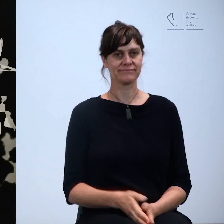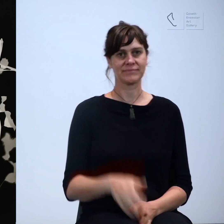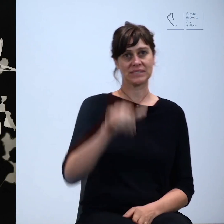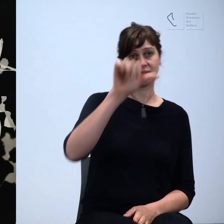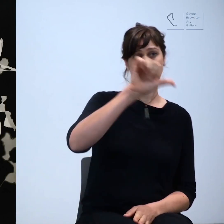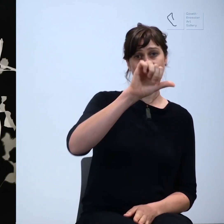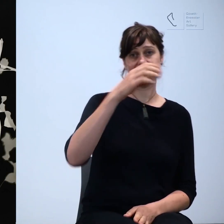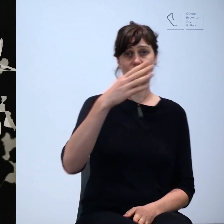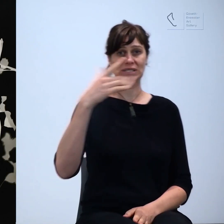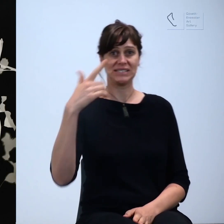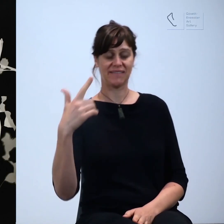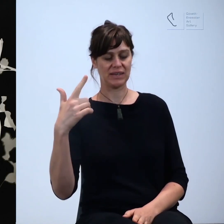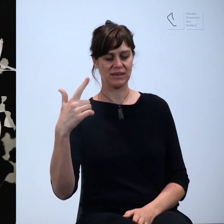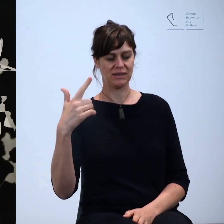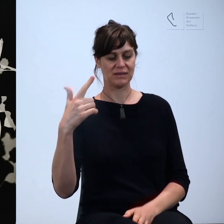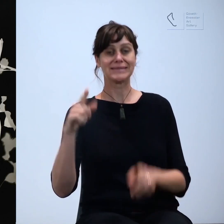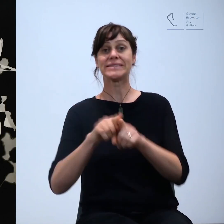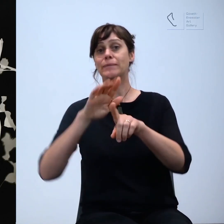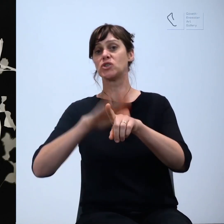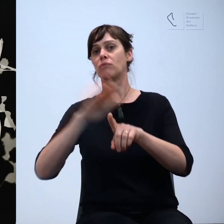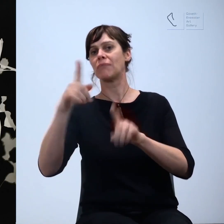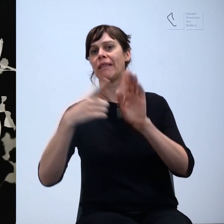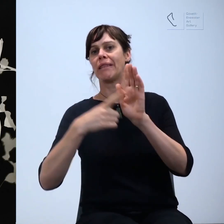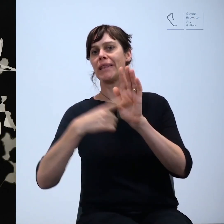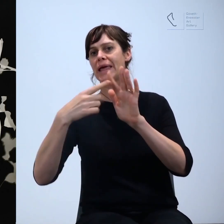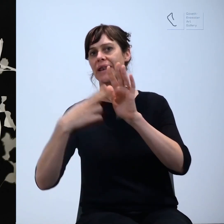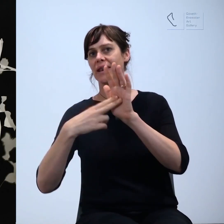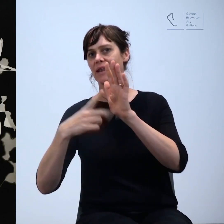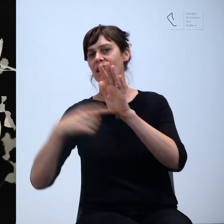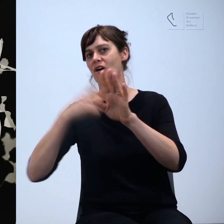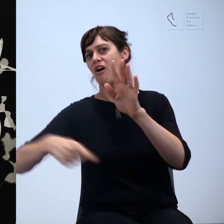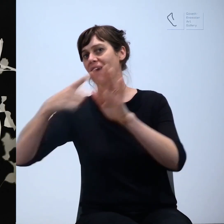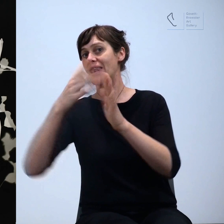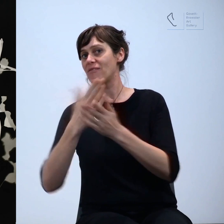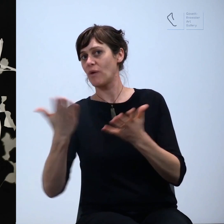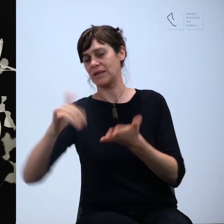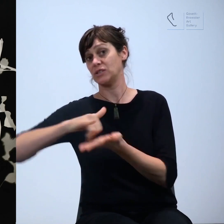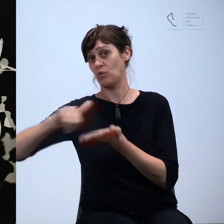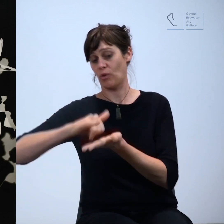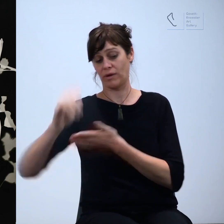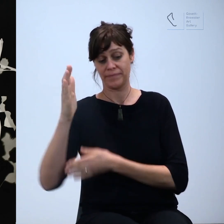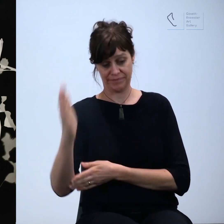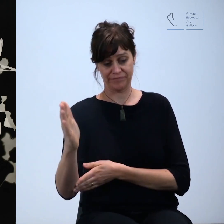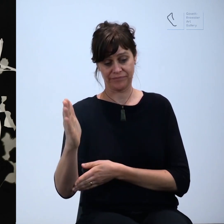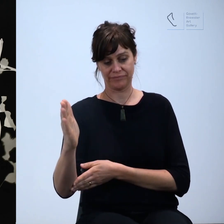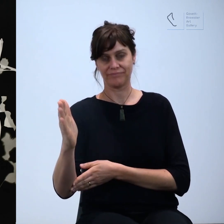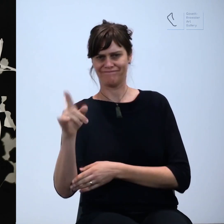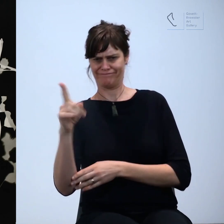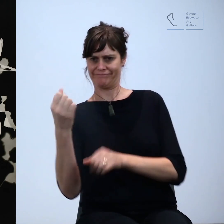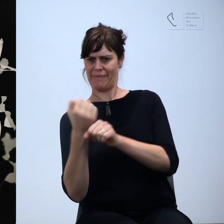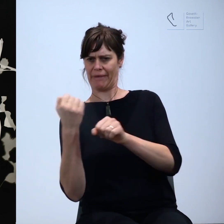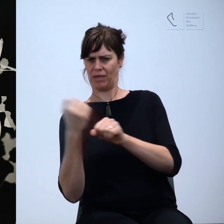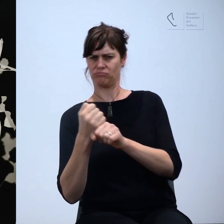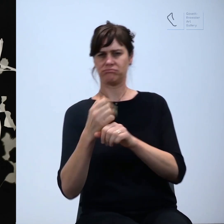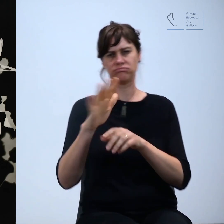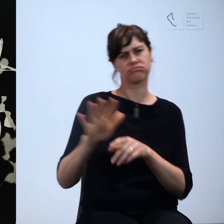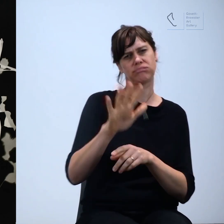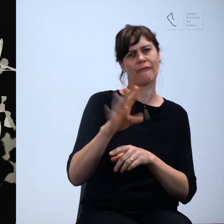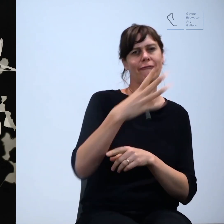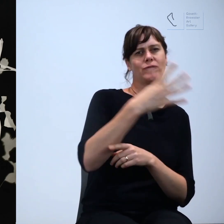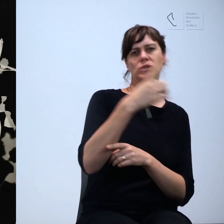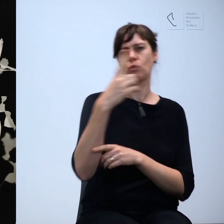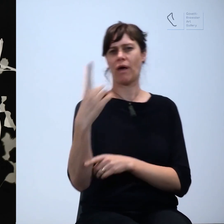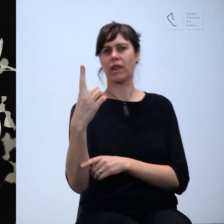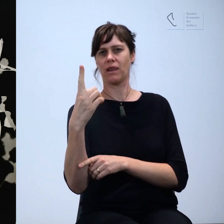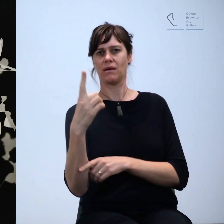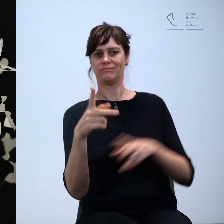In 1947, while living in New York, Len Lye made at least forty-one